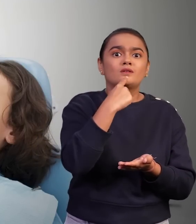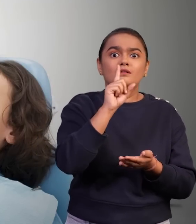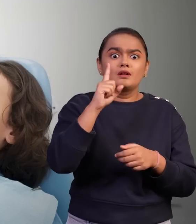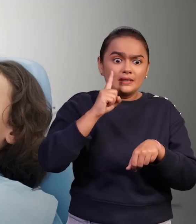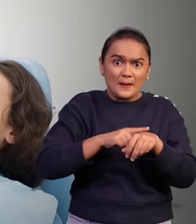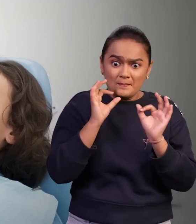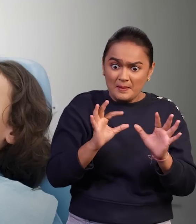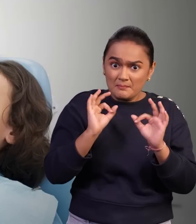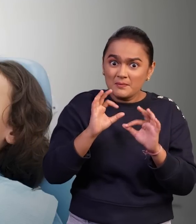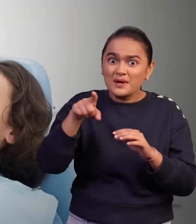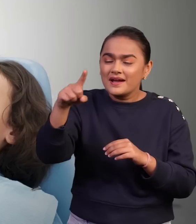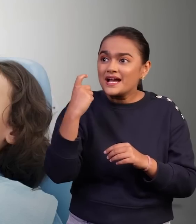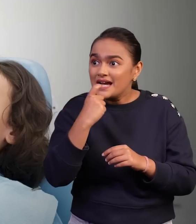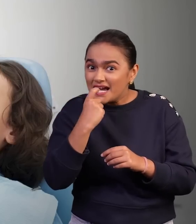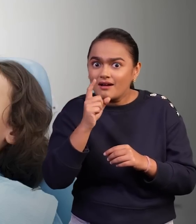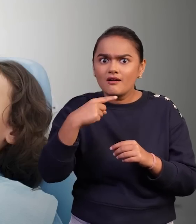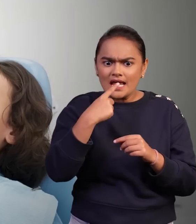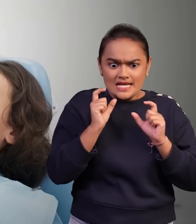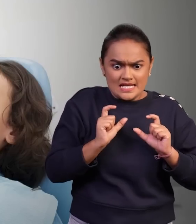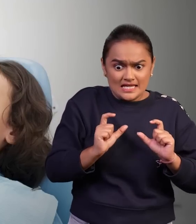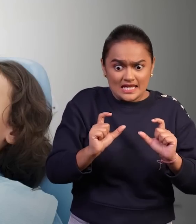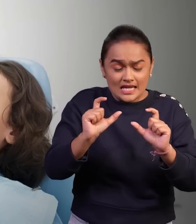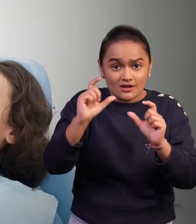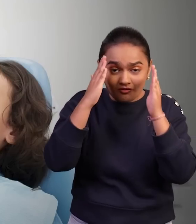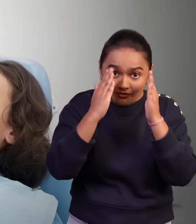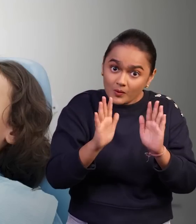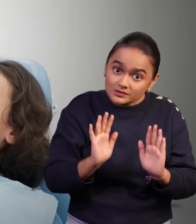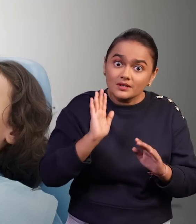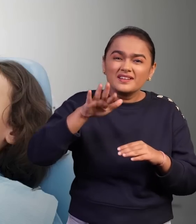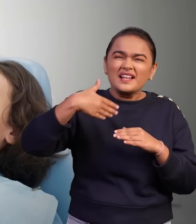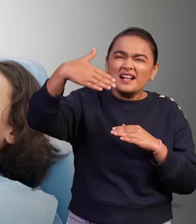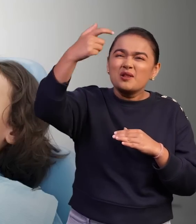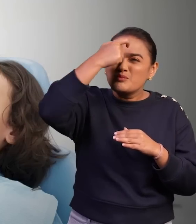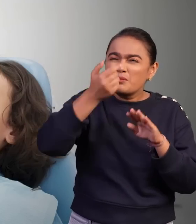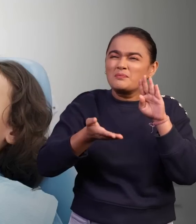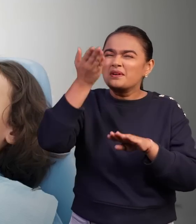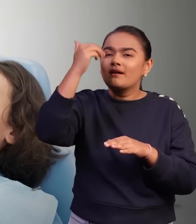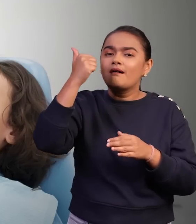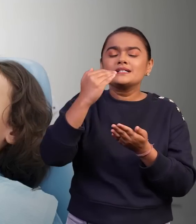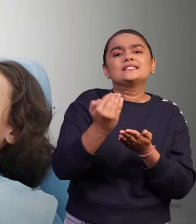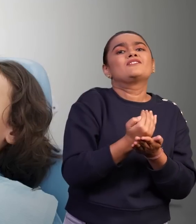By getting treated on time and taking preventive measures, you can save yourself from huge problems in the future.